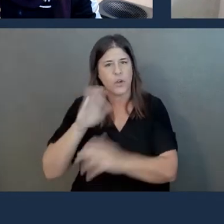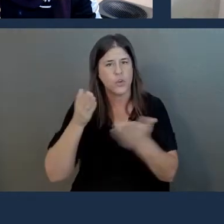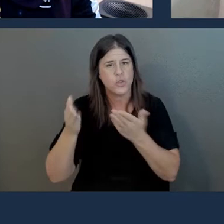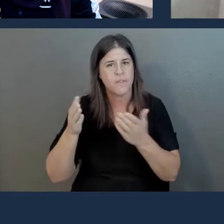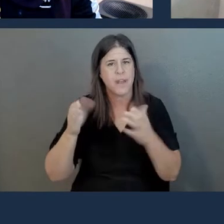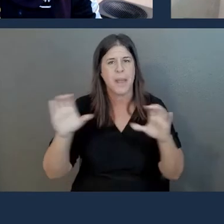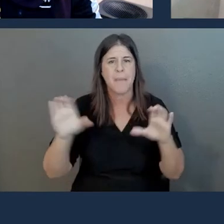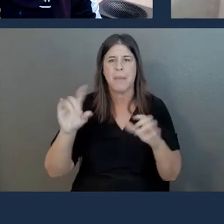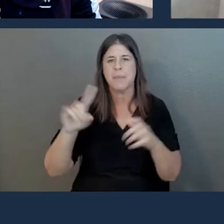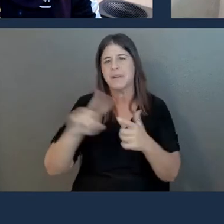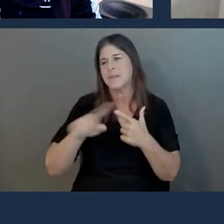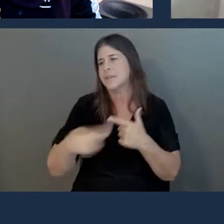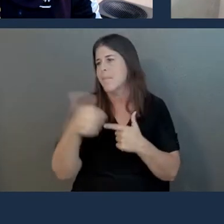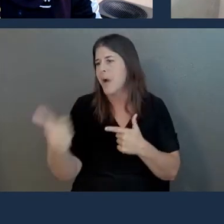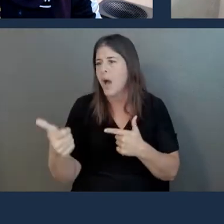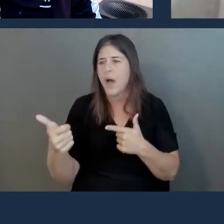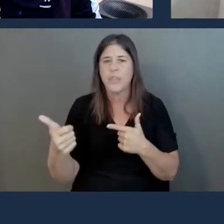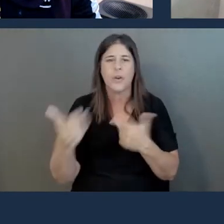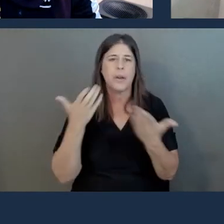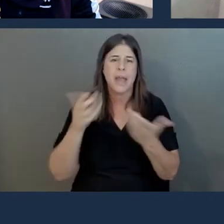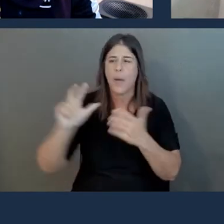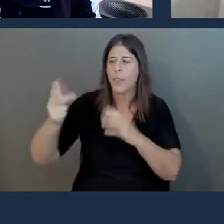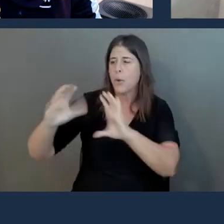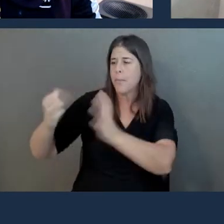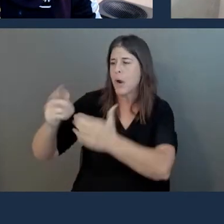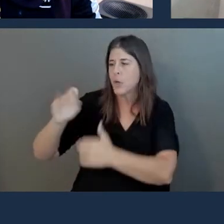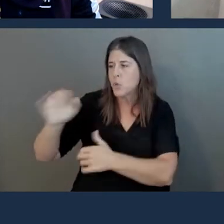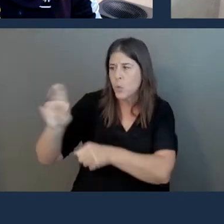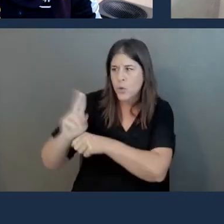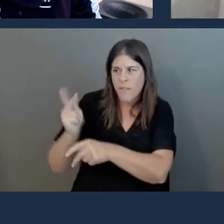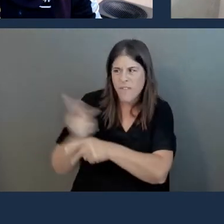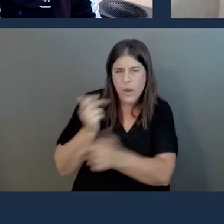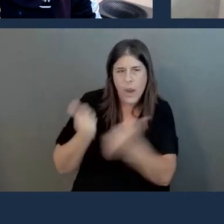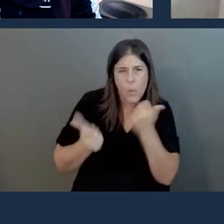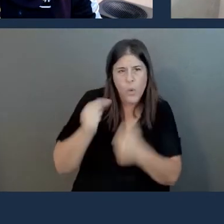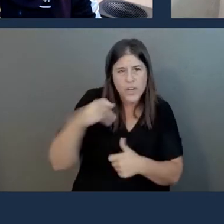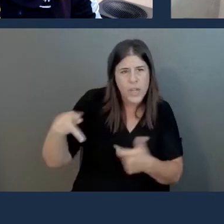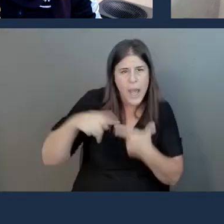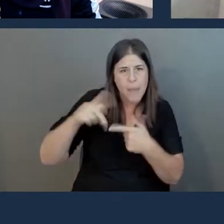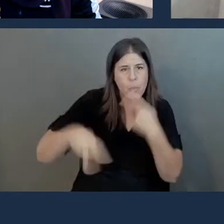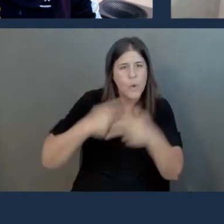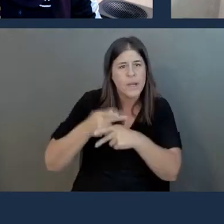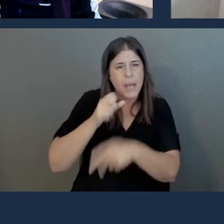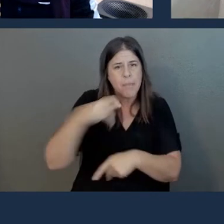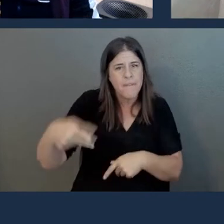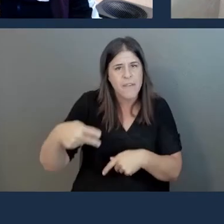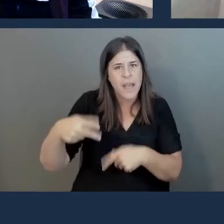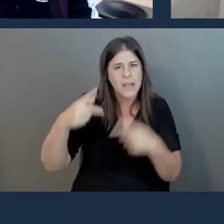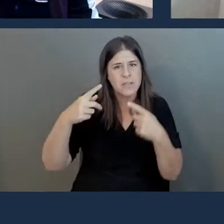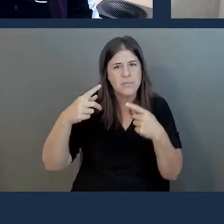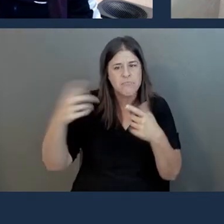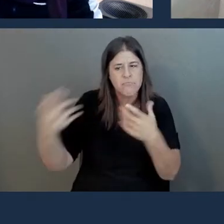you may have used a third party tool to figure out what applications, what type of applications infrastructure your servers you're running on.